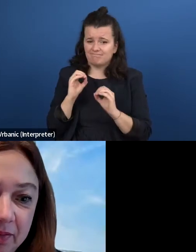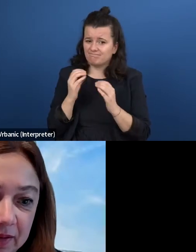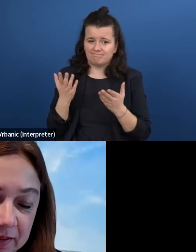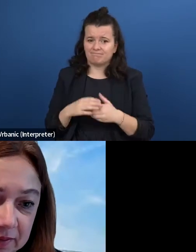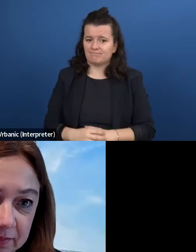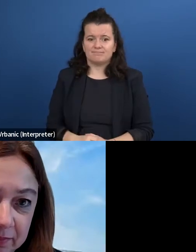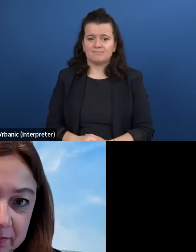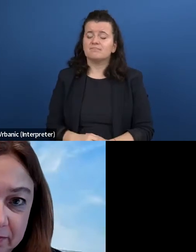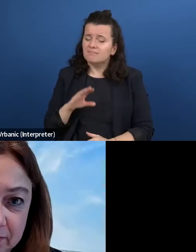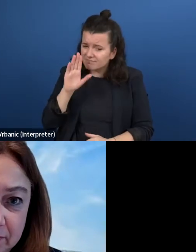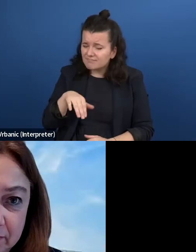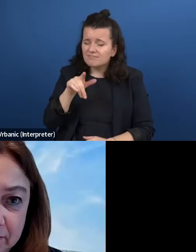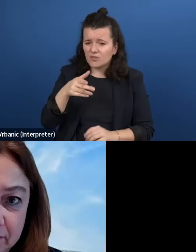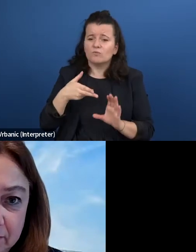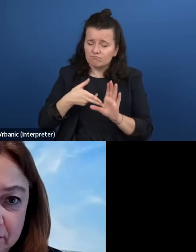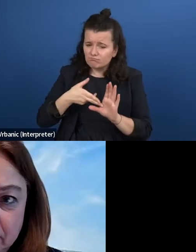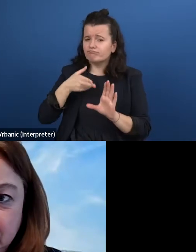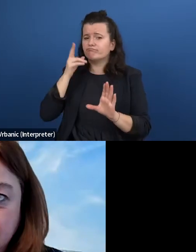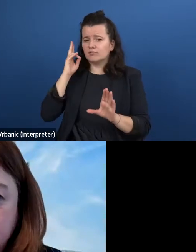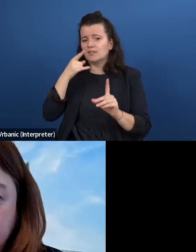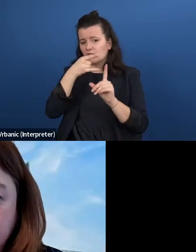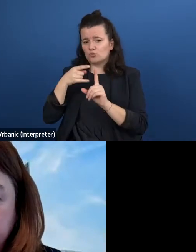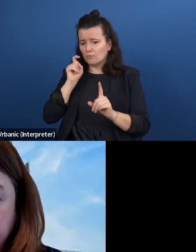It's okay, just leave and come back, it should be fixed.